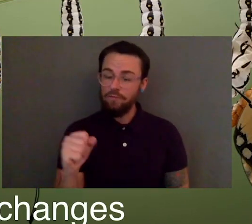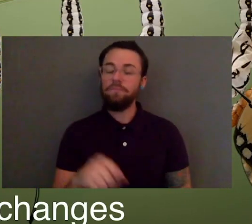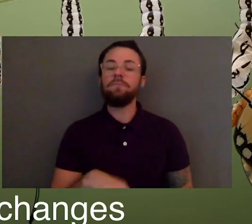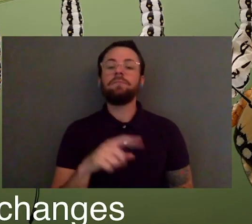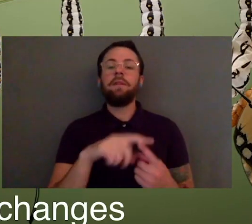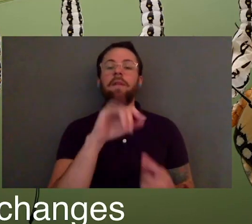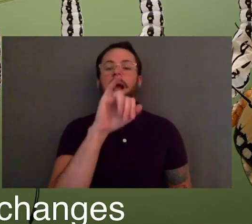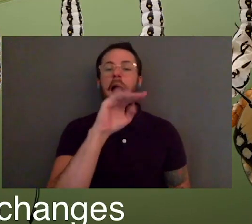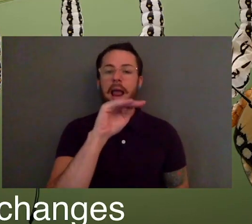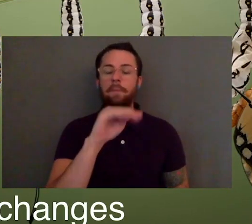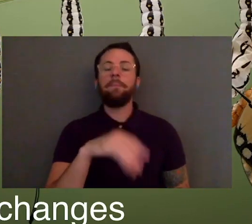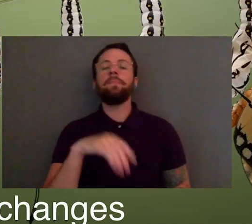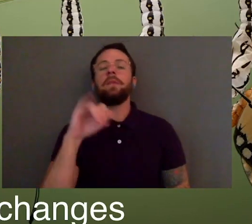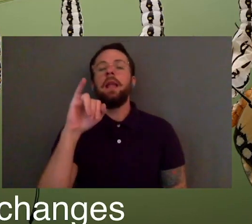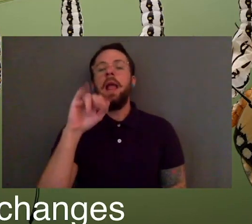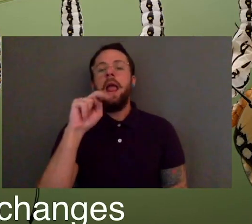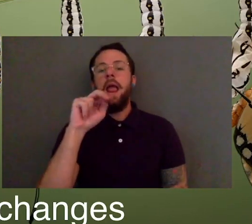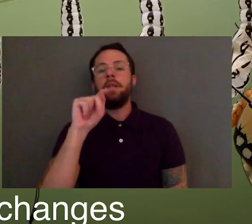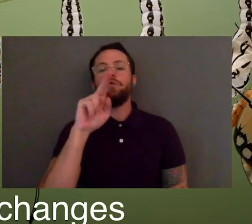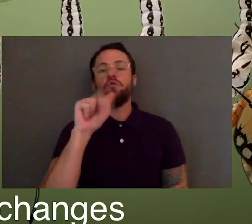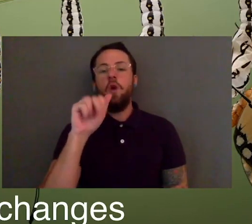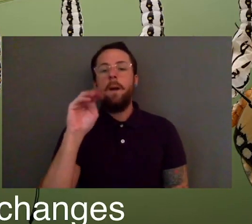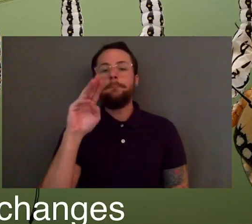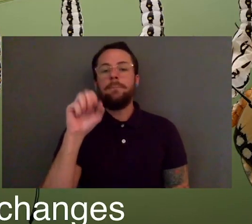There are two different types of shots.